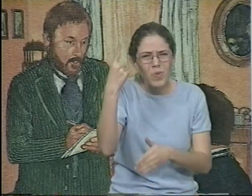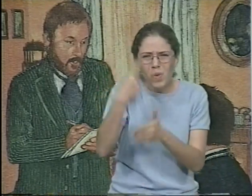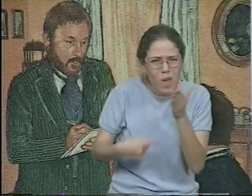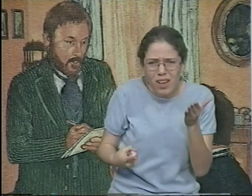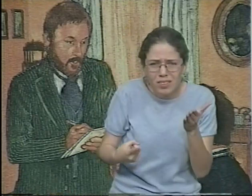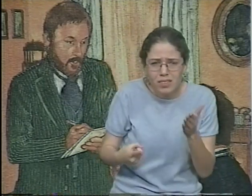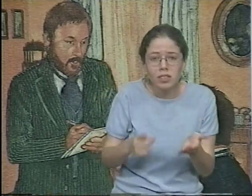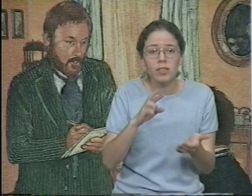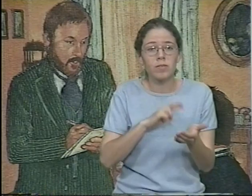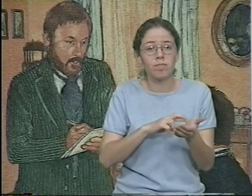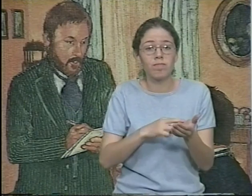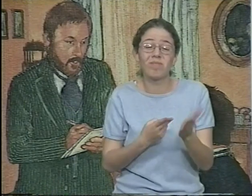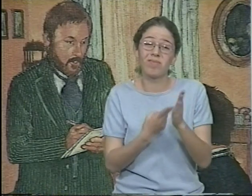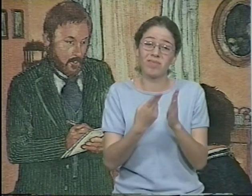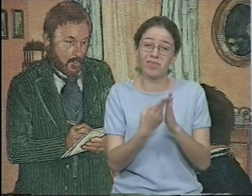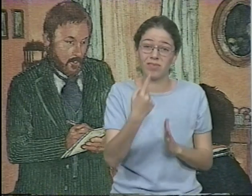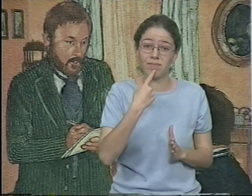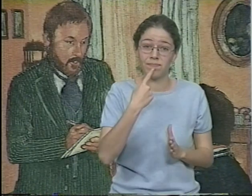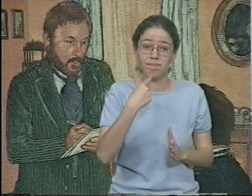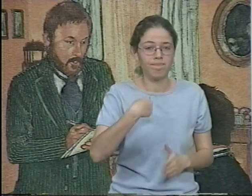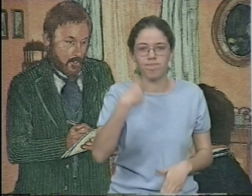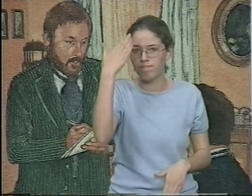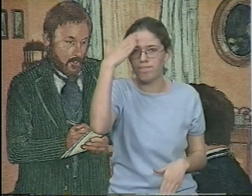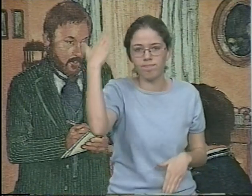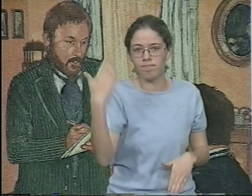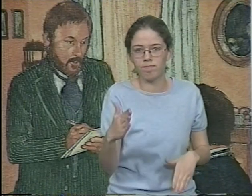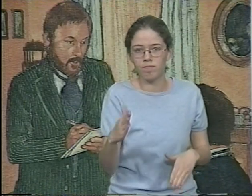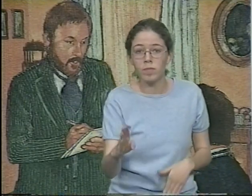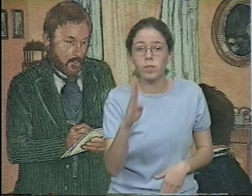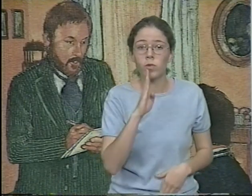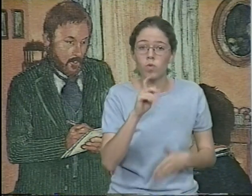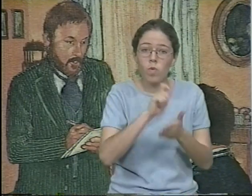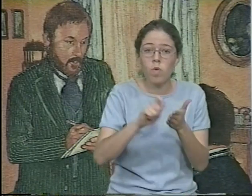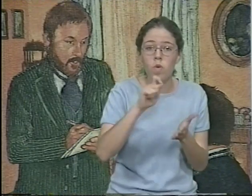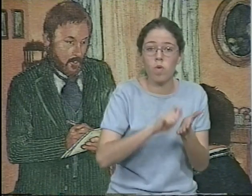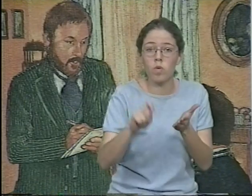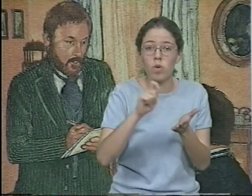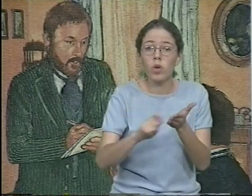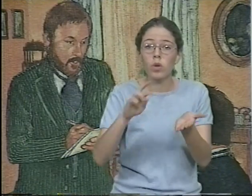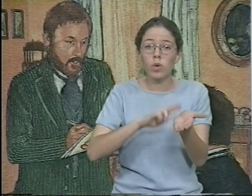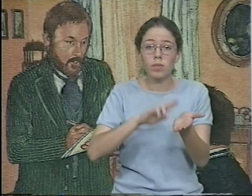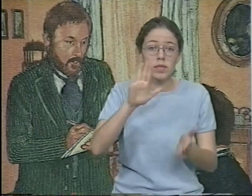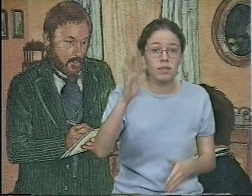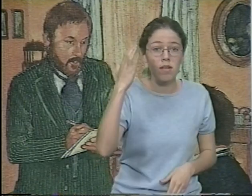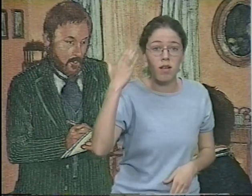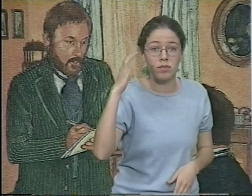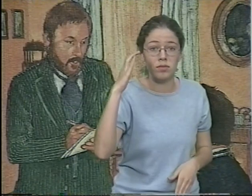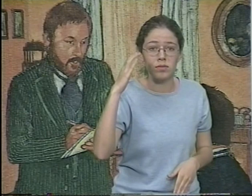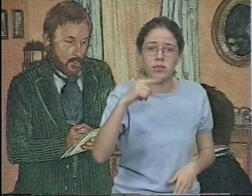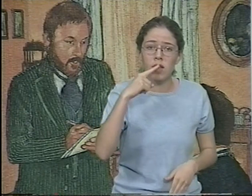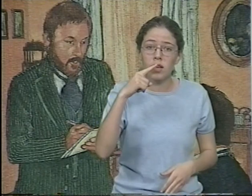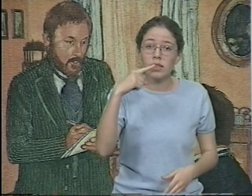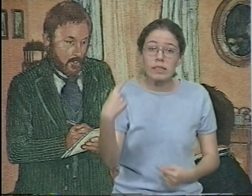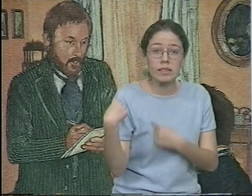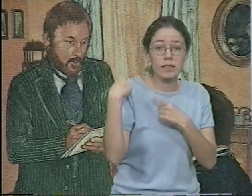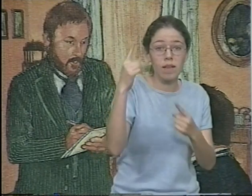"Not in any known form," he replied. "What is it?" "I don't know," Wilhelm answered in all honesty.